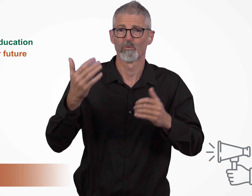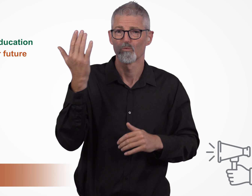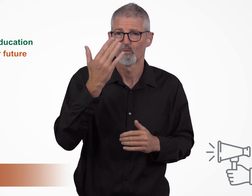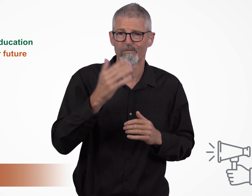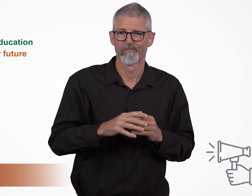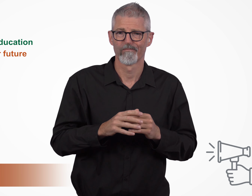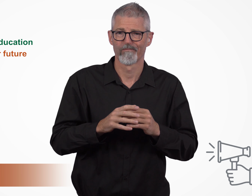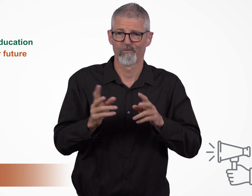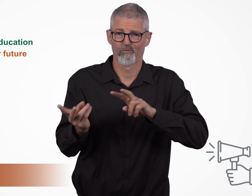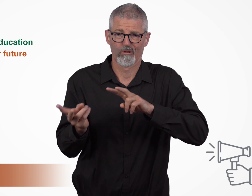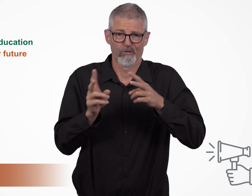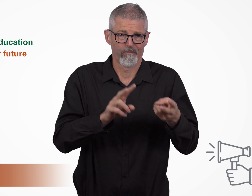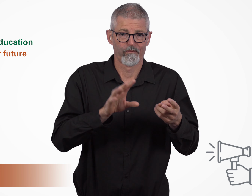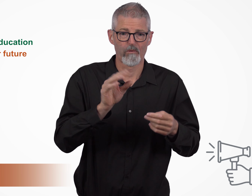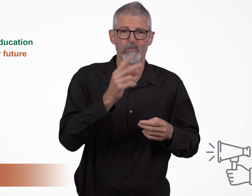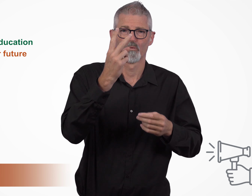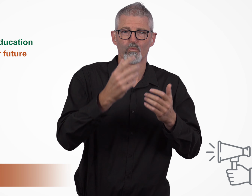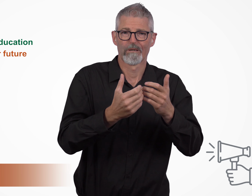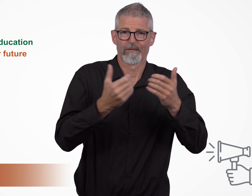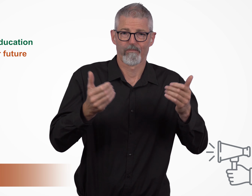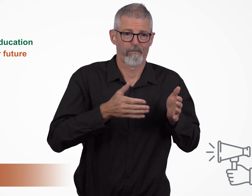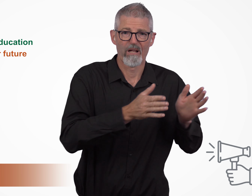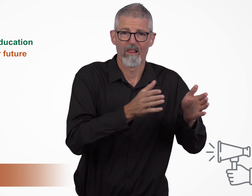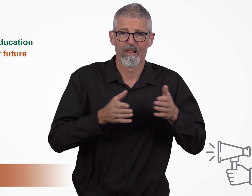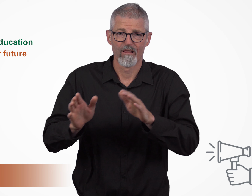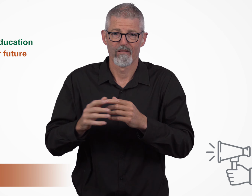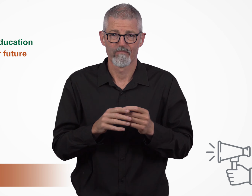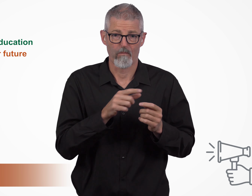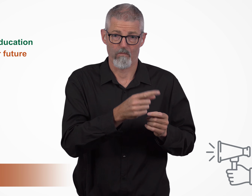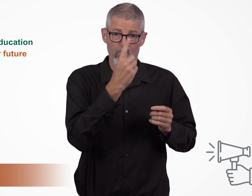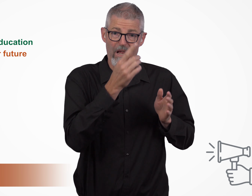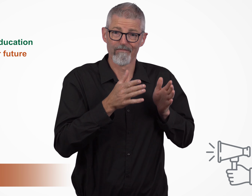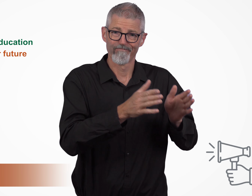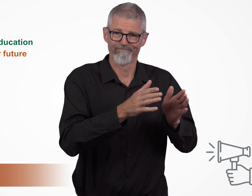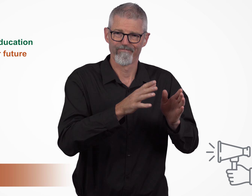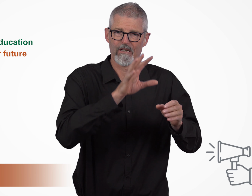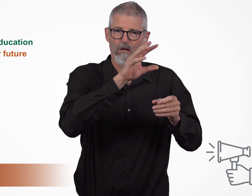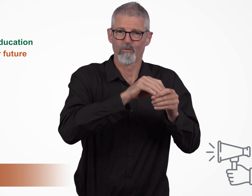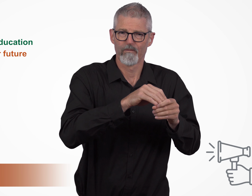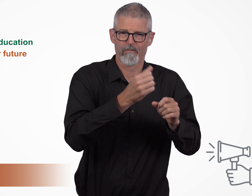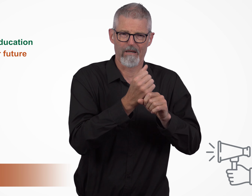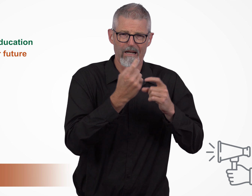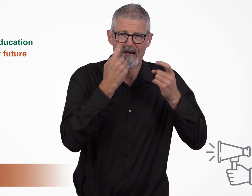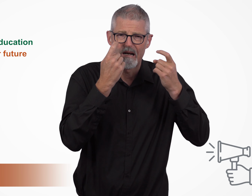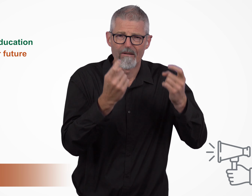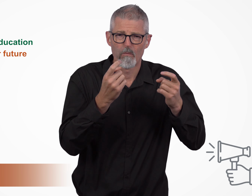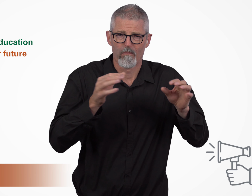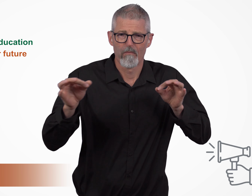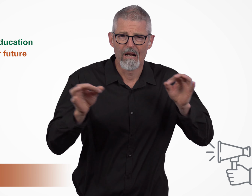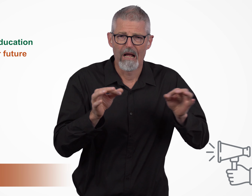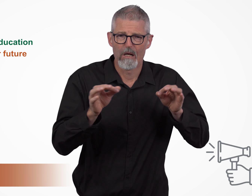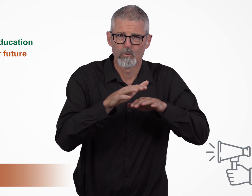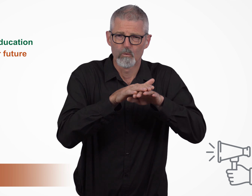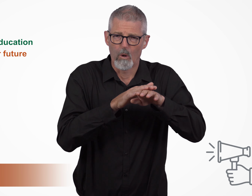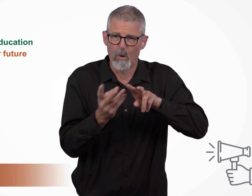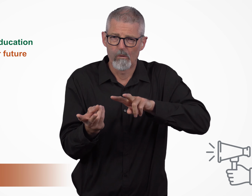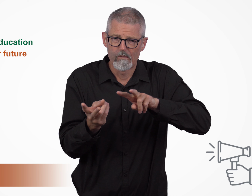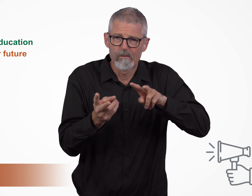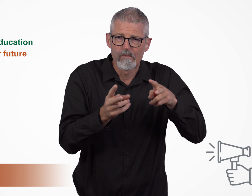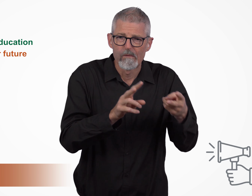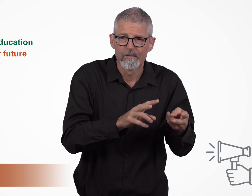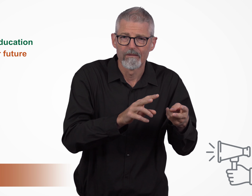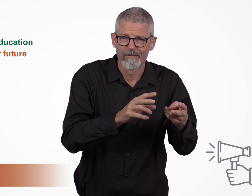Navigating the transition from a two-lane road to an inclusive highway requires careful planning and a phased approach.